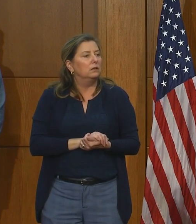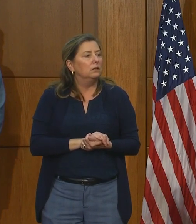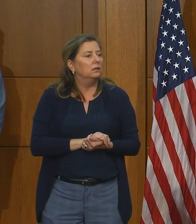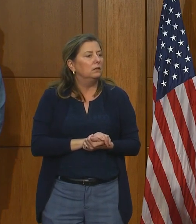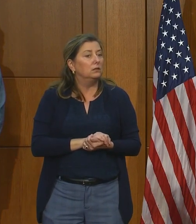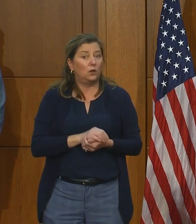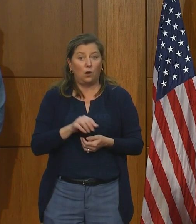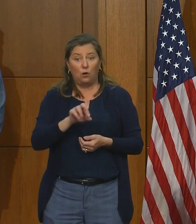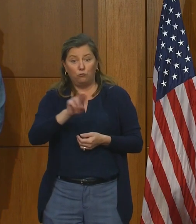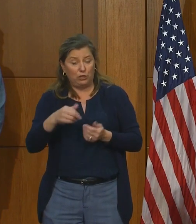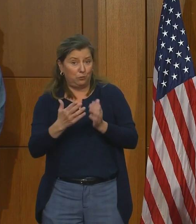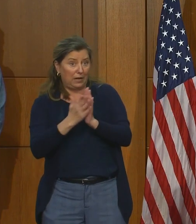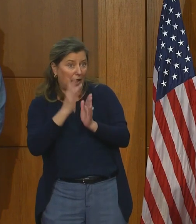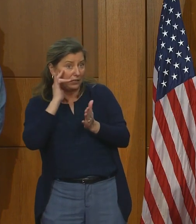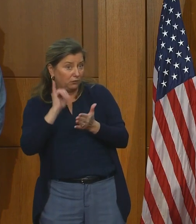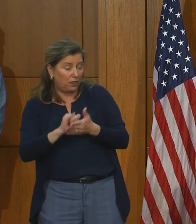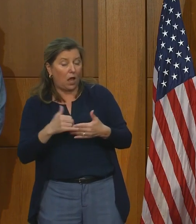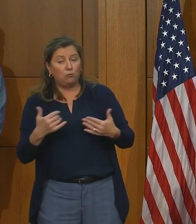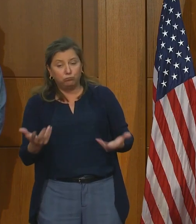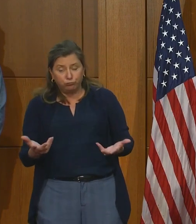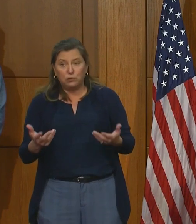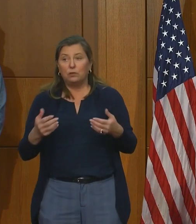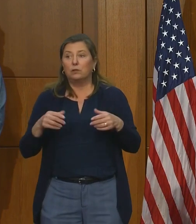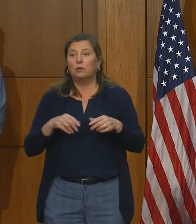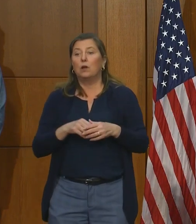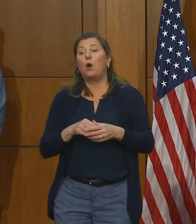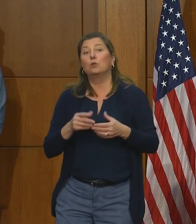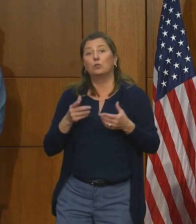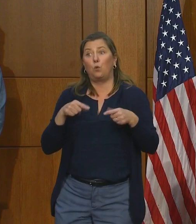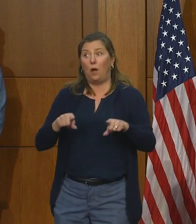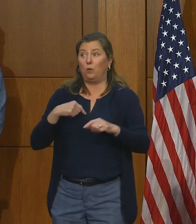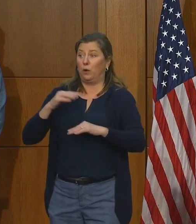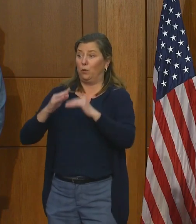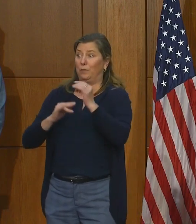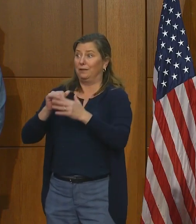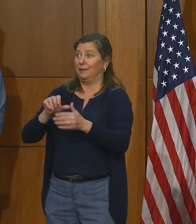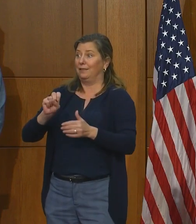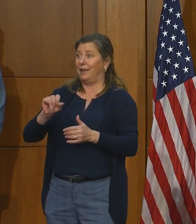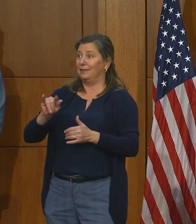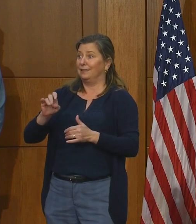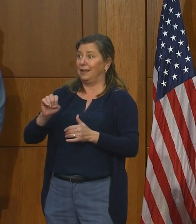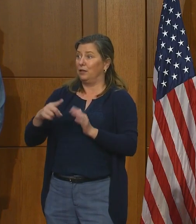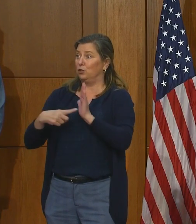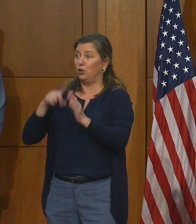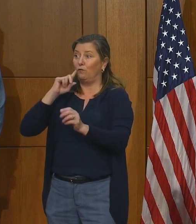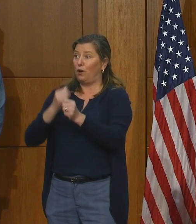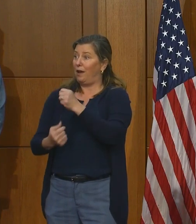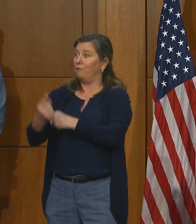LOCALITIES SO IT TURNED OUT THAT. THEY ASKED US FOR THAT SO